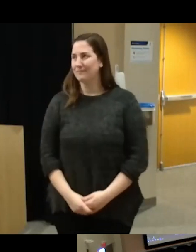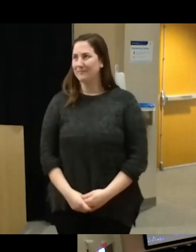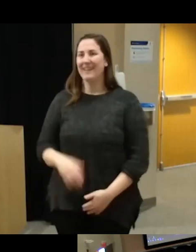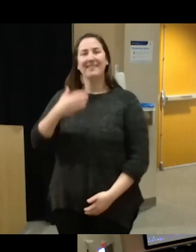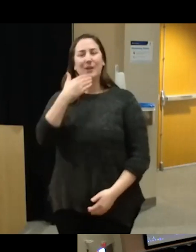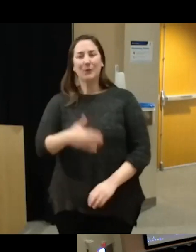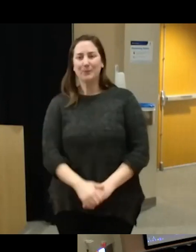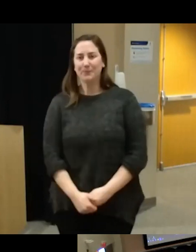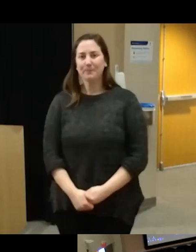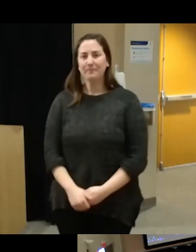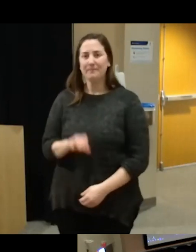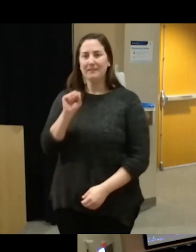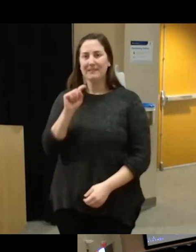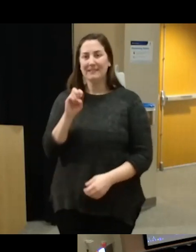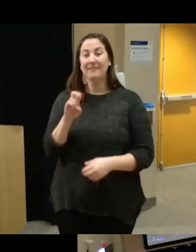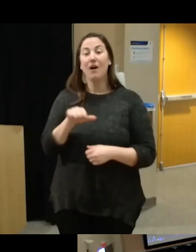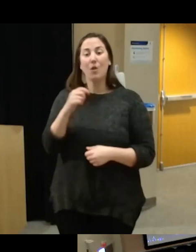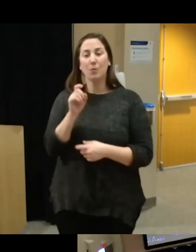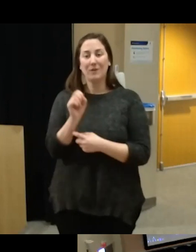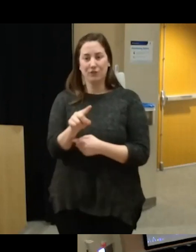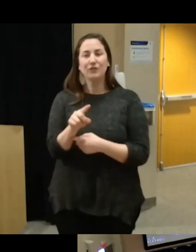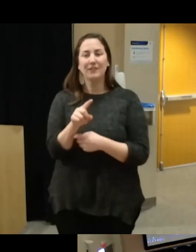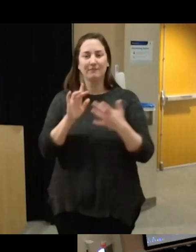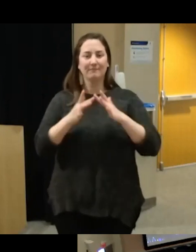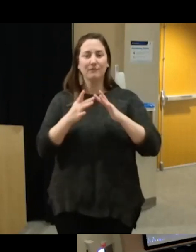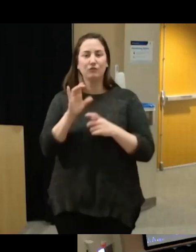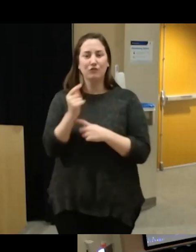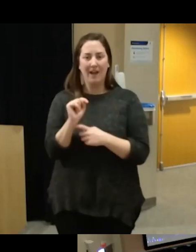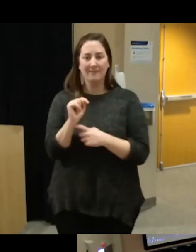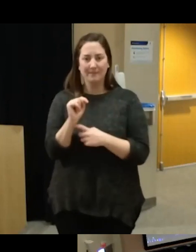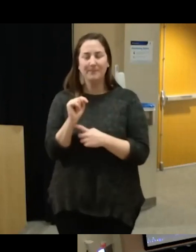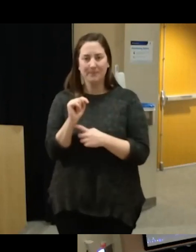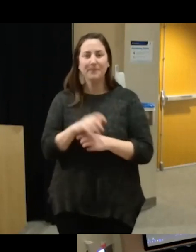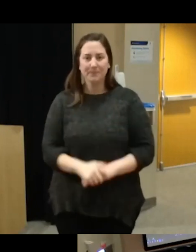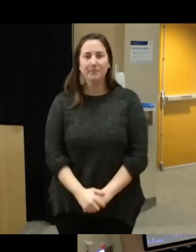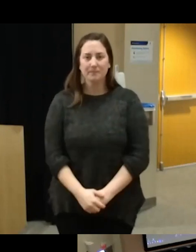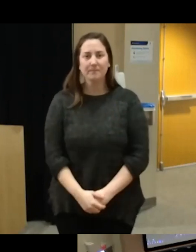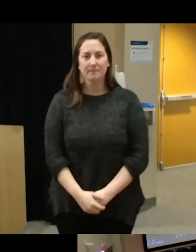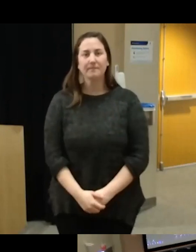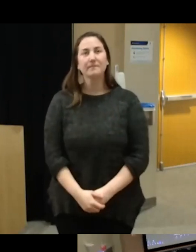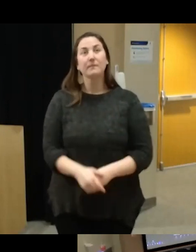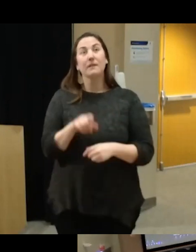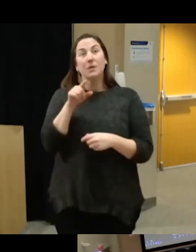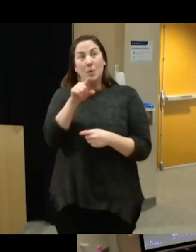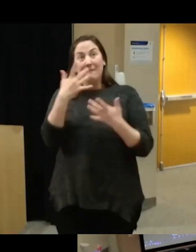Thank you. Okay, we have another question online here. This is you mentioned brain health.